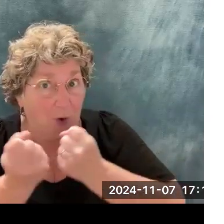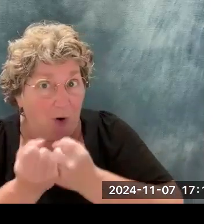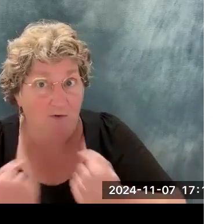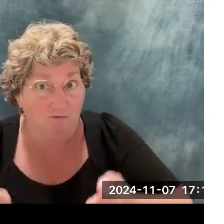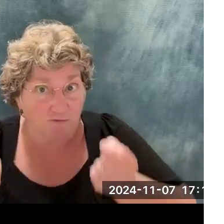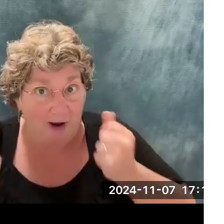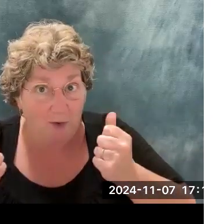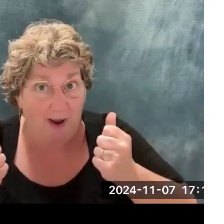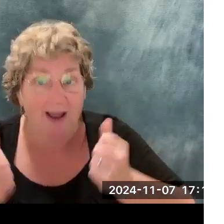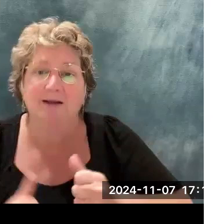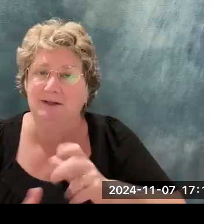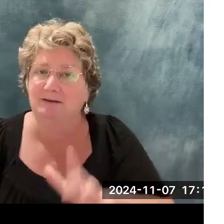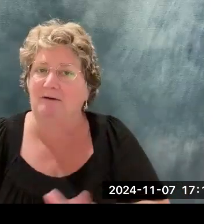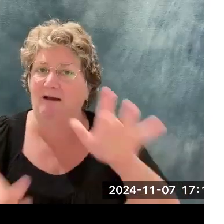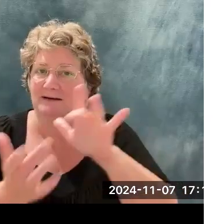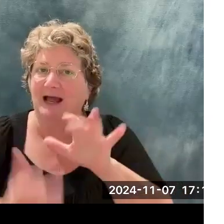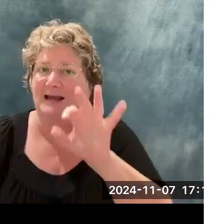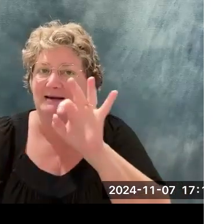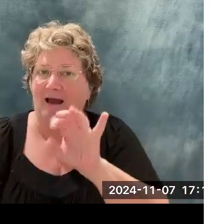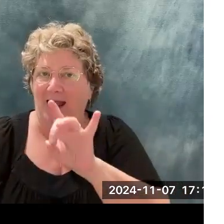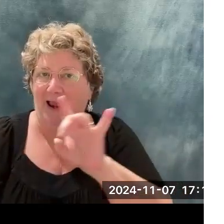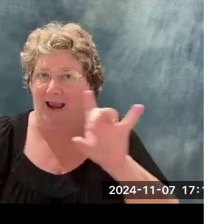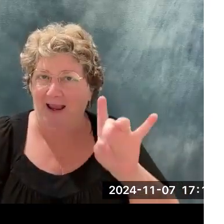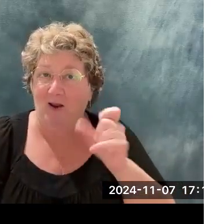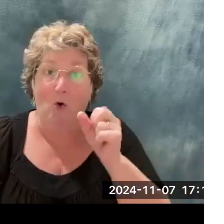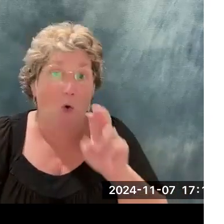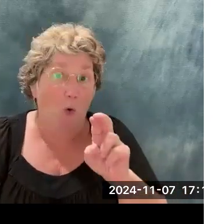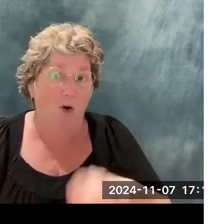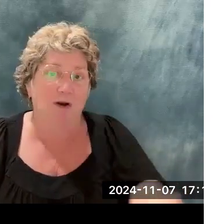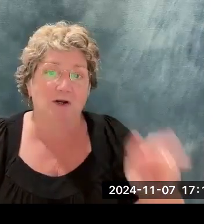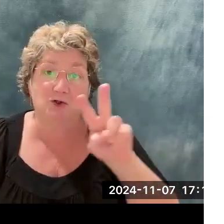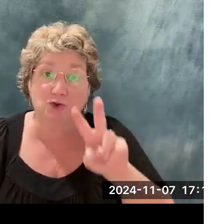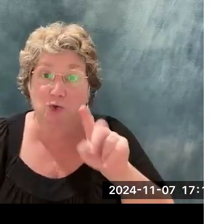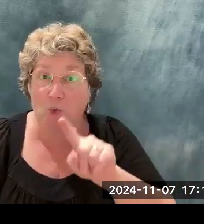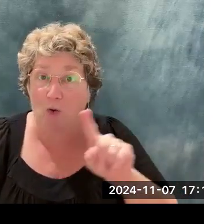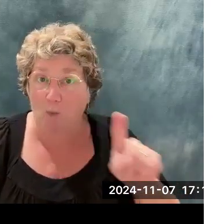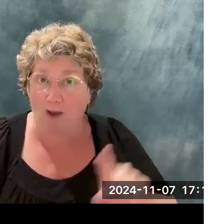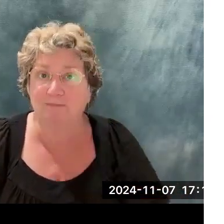like Kate said, and if there is an imminent emergency, 911 as well.